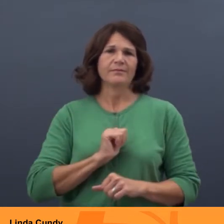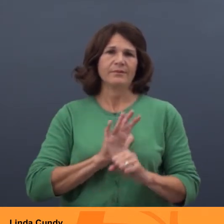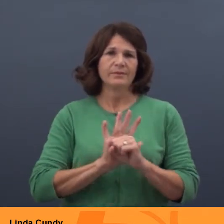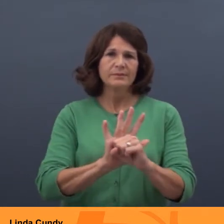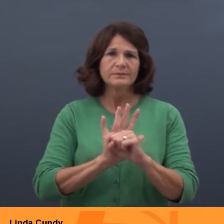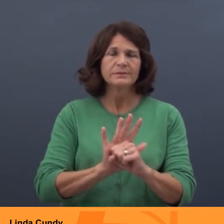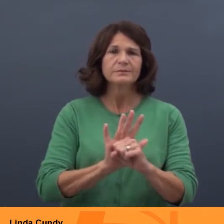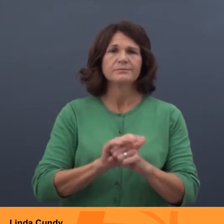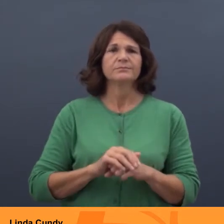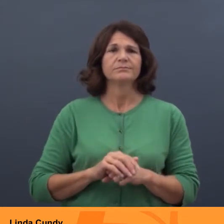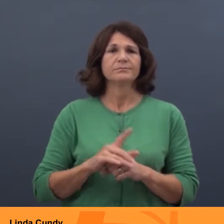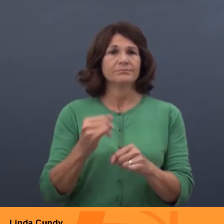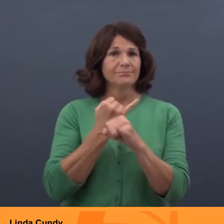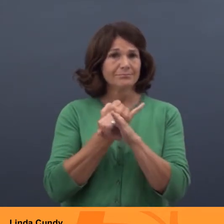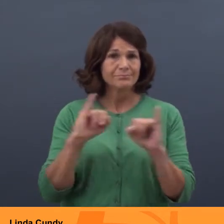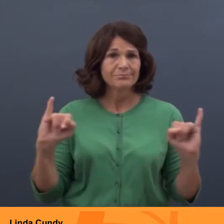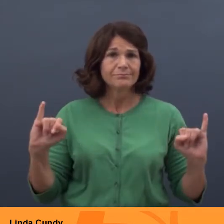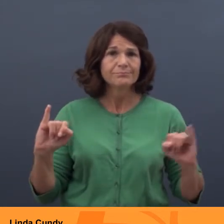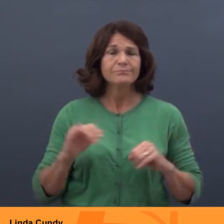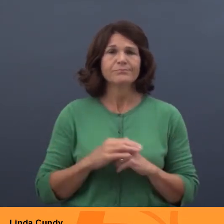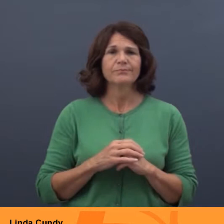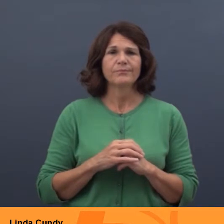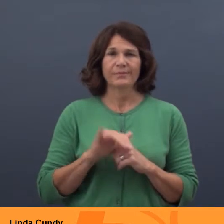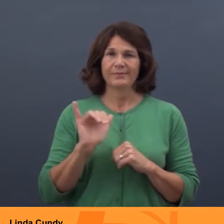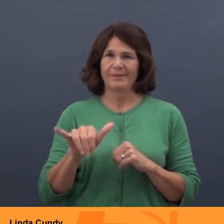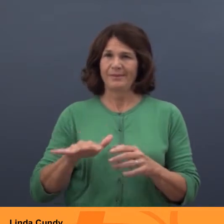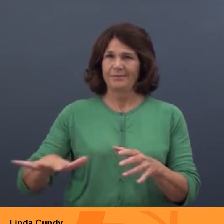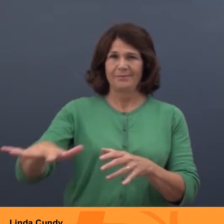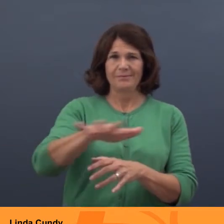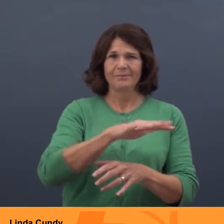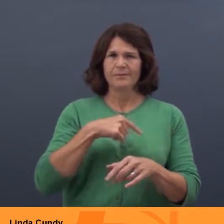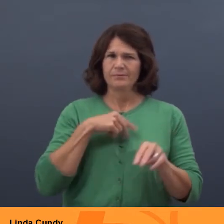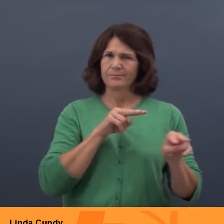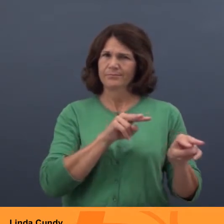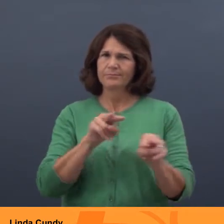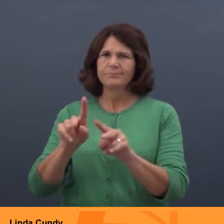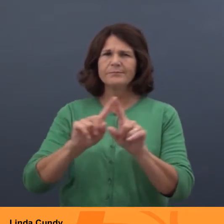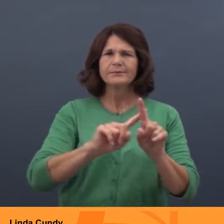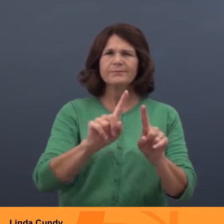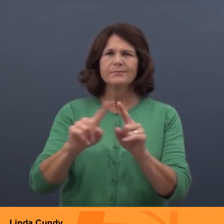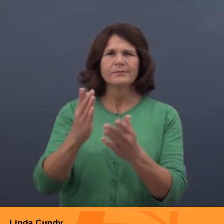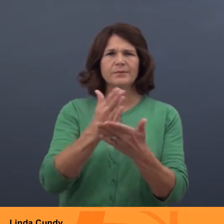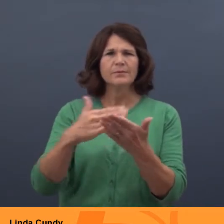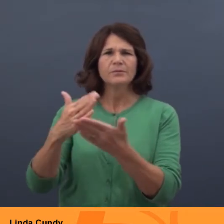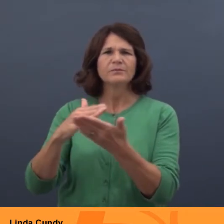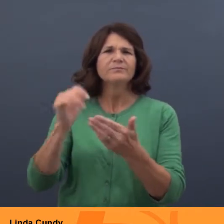For promoting self-advocacy and independence we can look at various components of the school day.